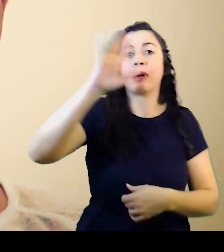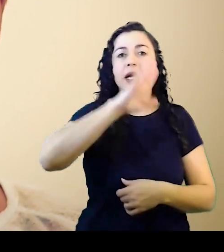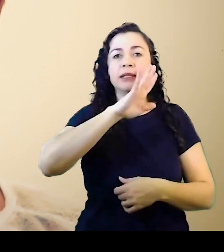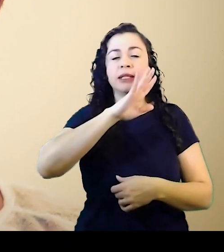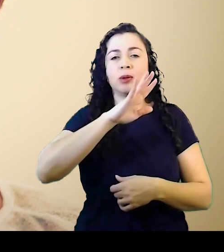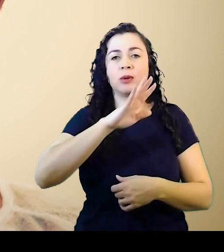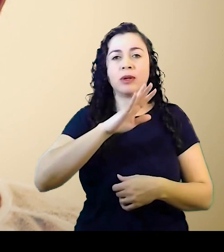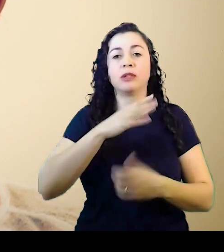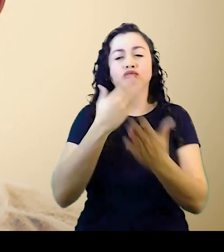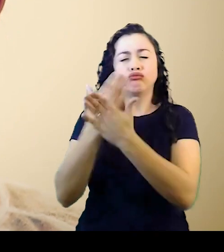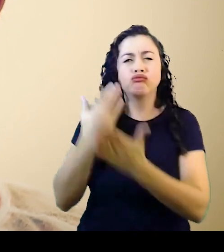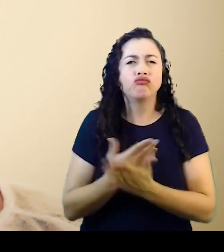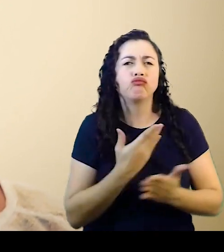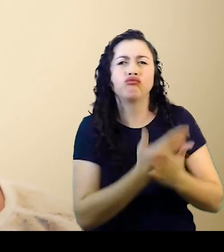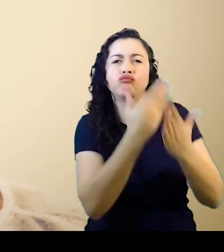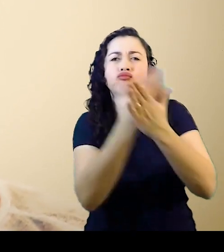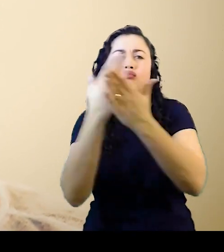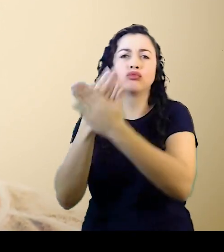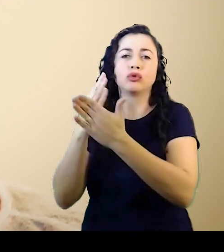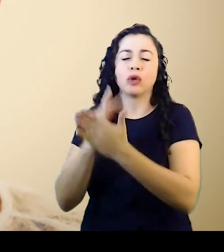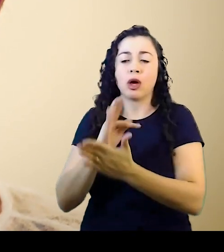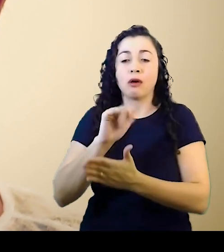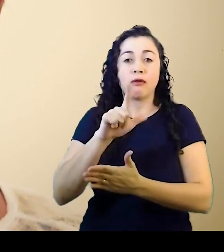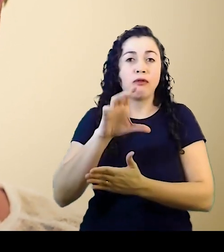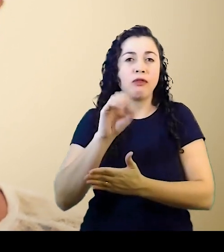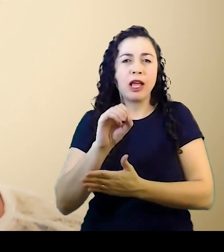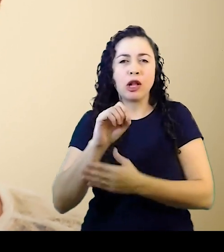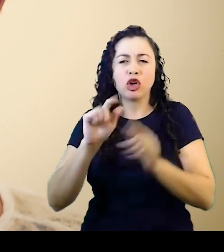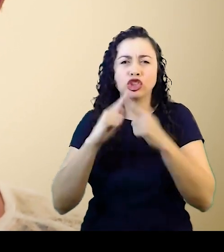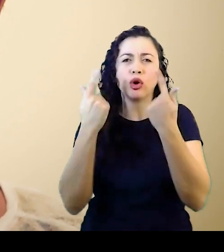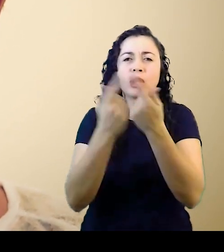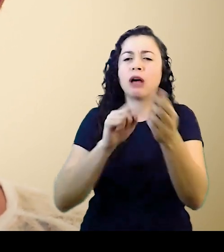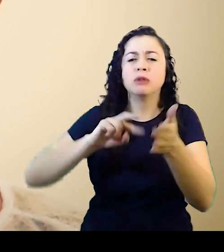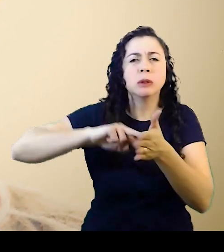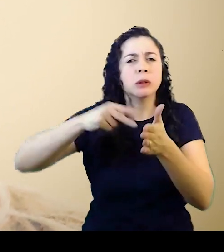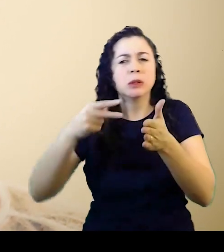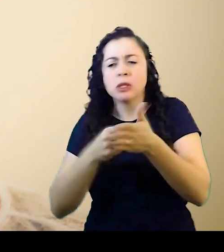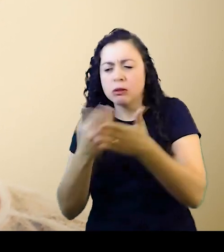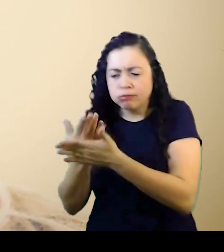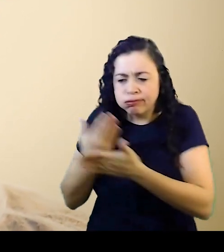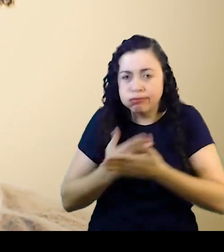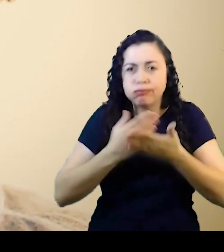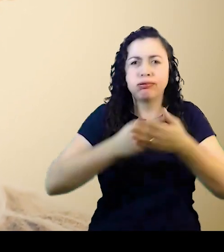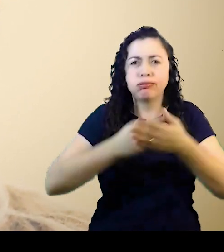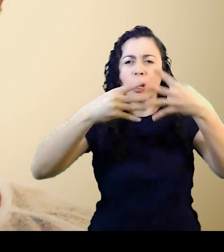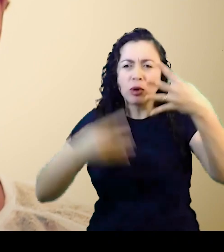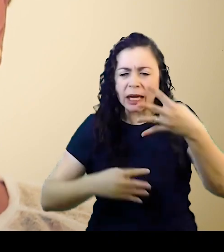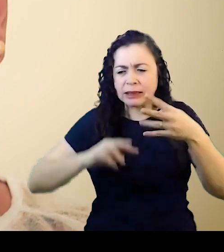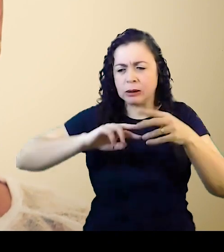do all the phylogeographic study of the mutations and all the dispersion of the